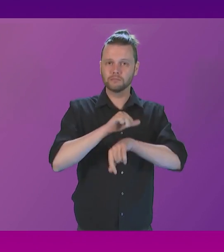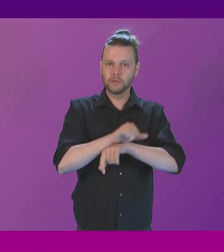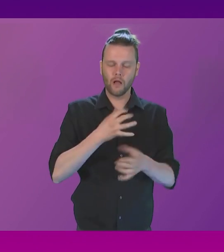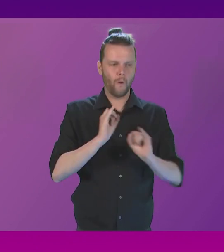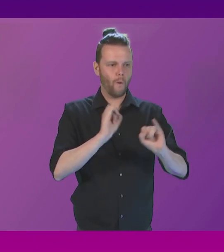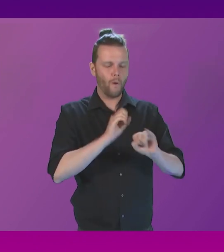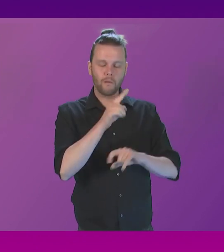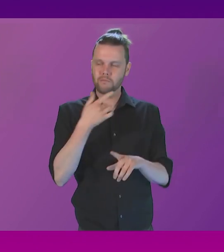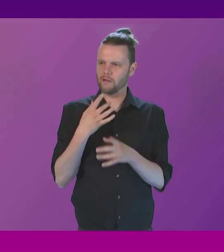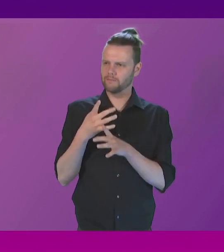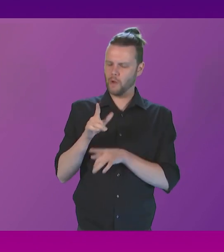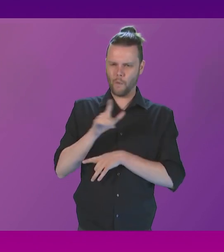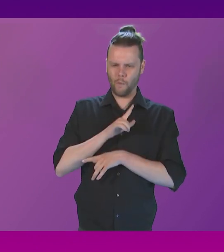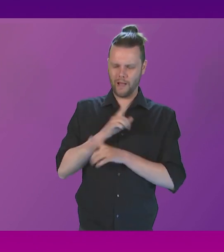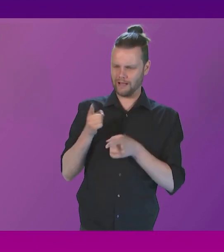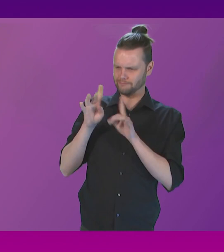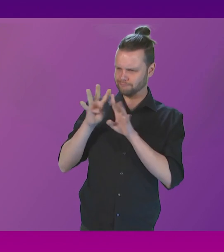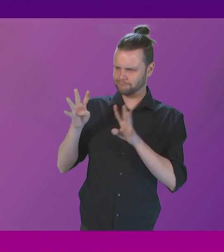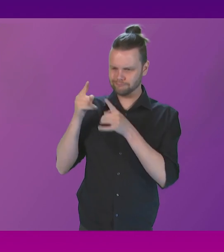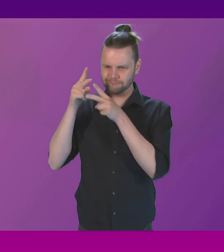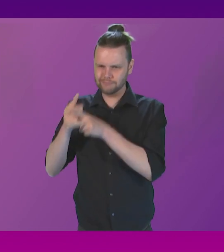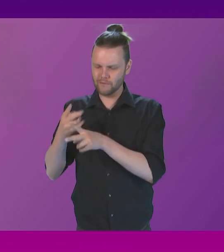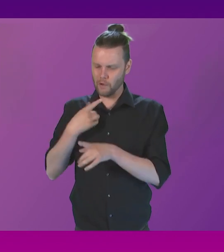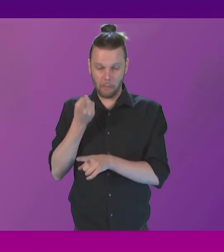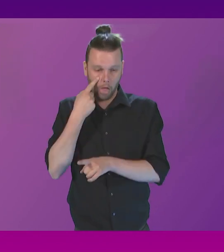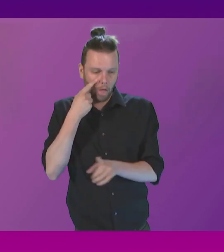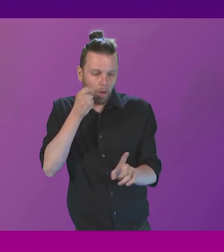the leadership of a health board that spies on the families of dead patients?